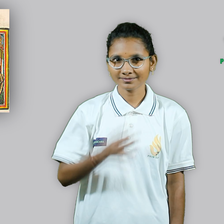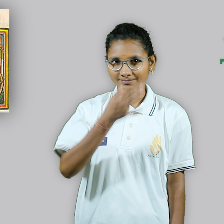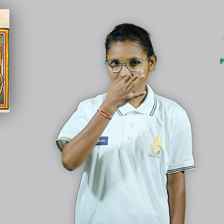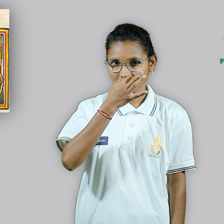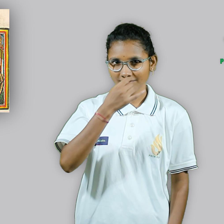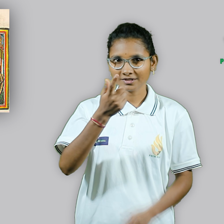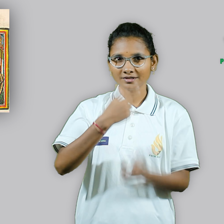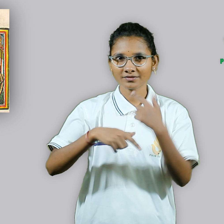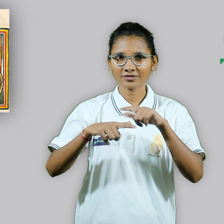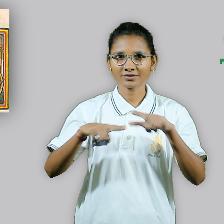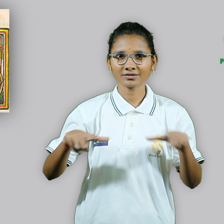Sanskrit